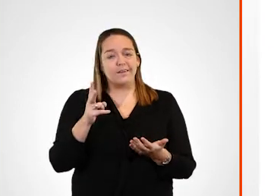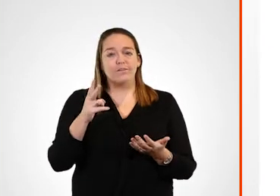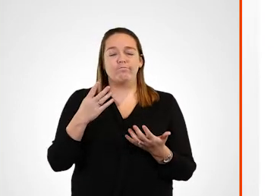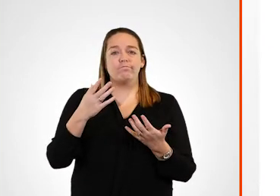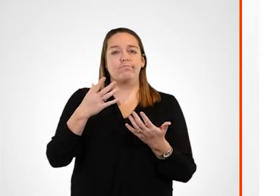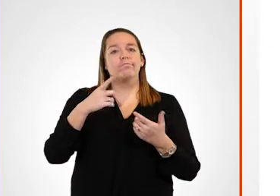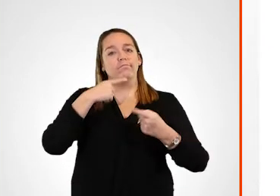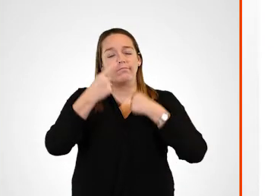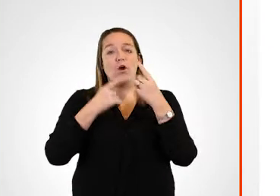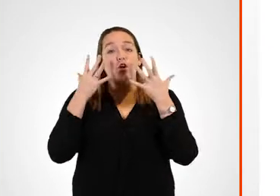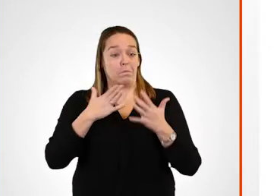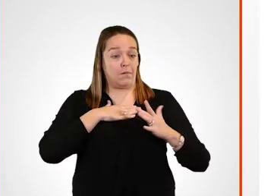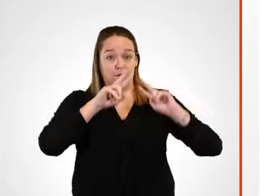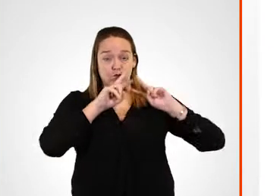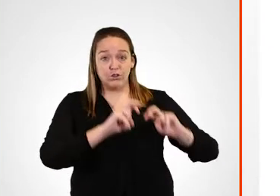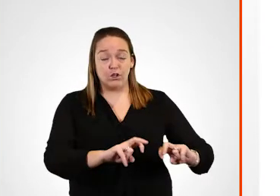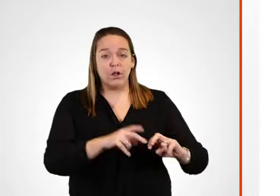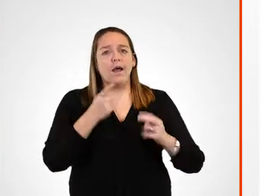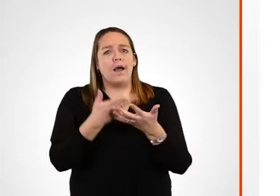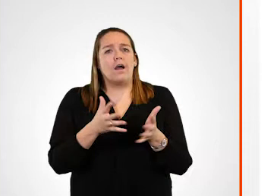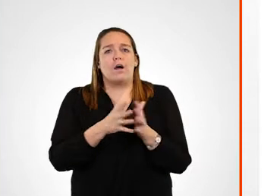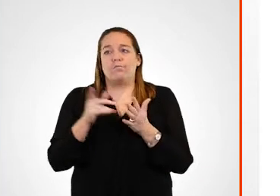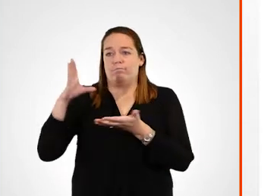that I'm going to be presenting was developed because of a grant